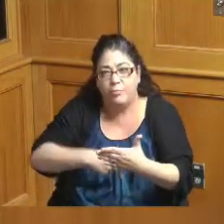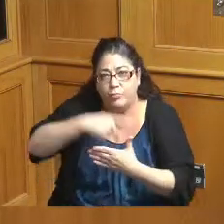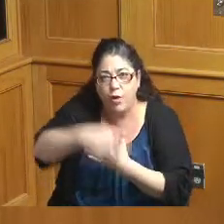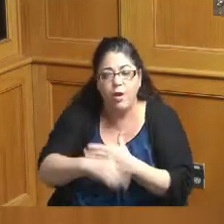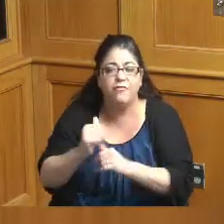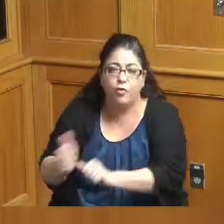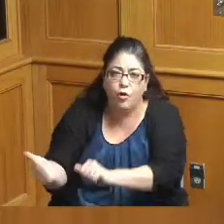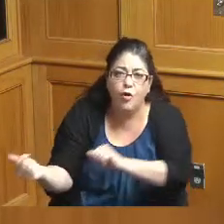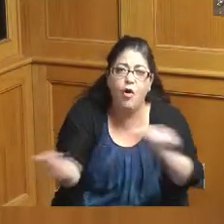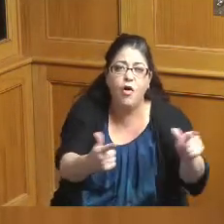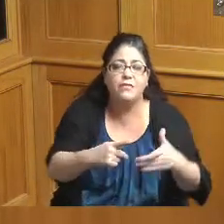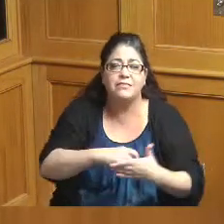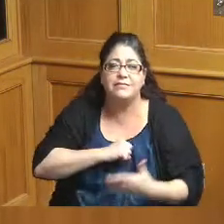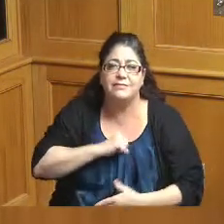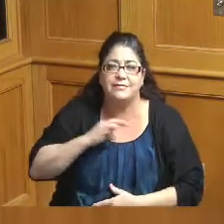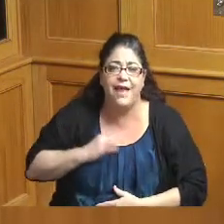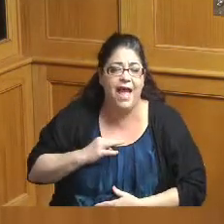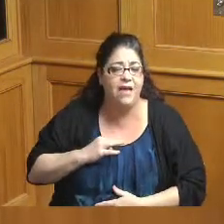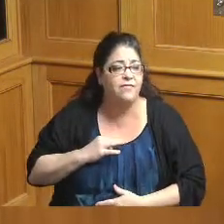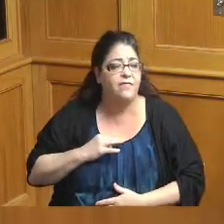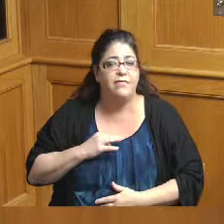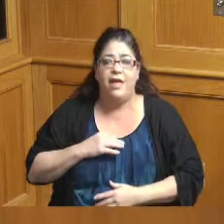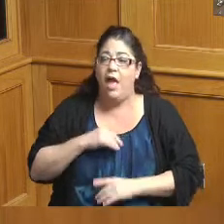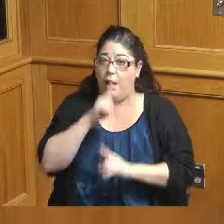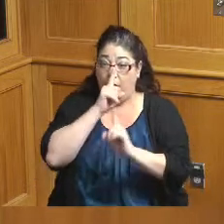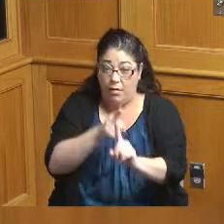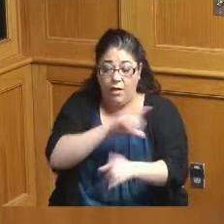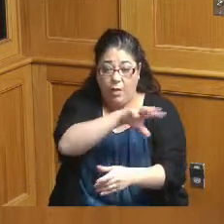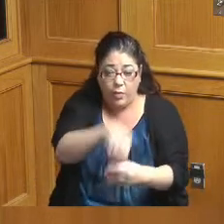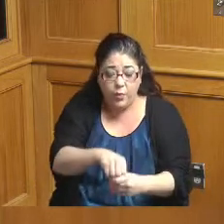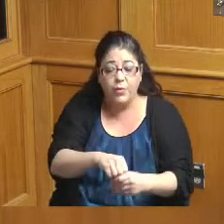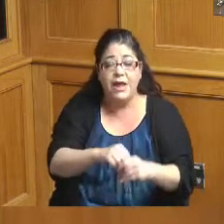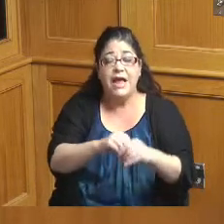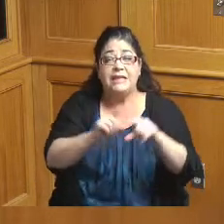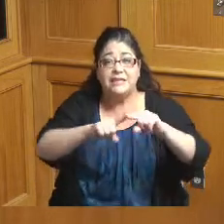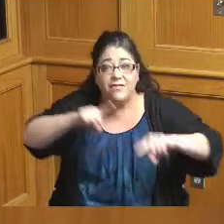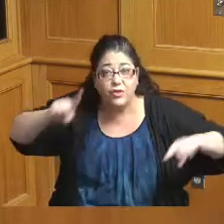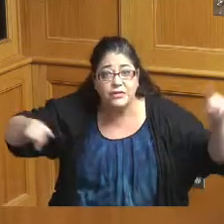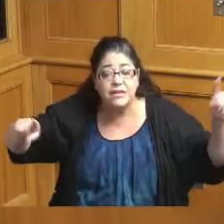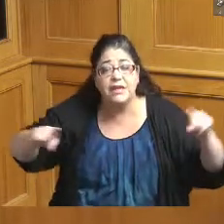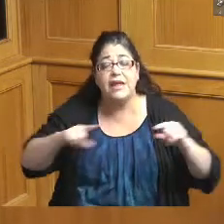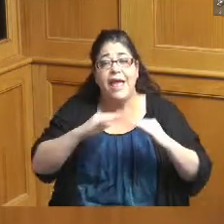across the Board that gets at not only diversity Equity inclusion what they need to know to do to